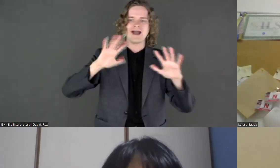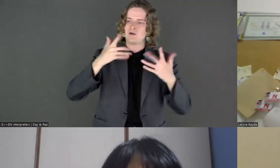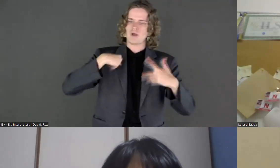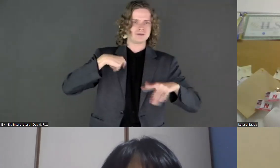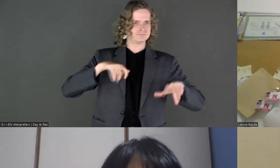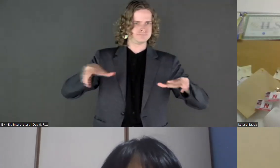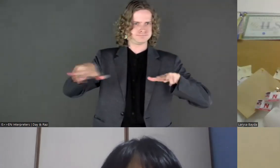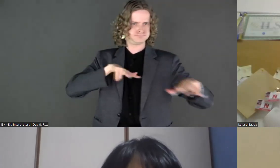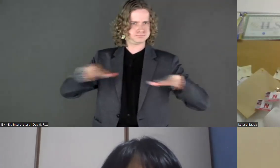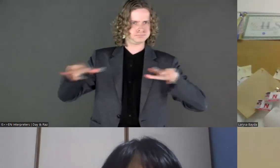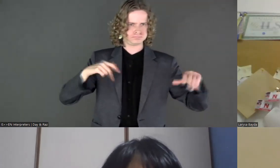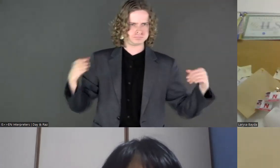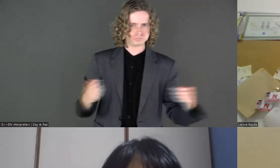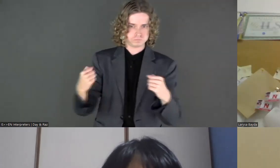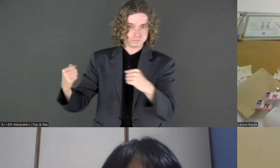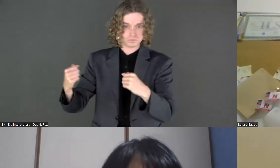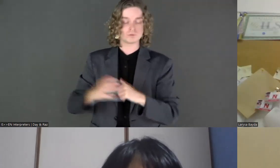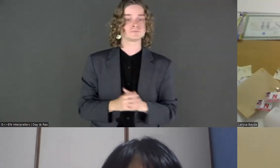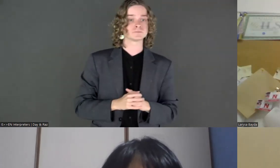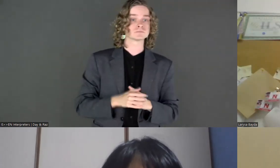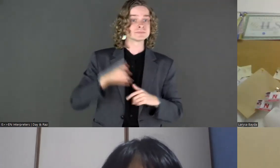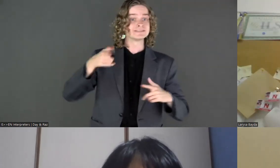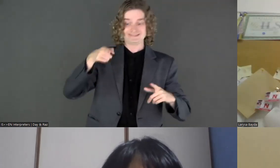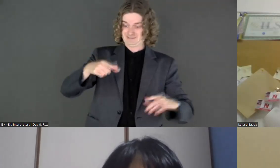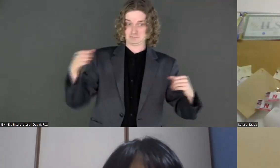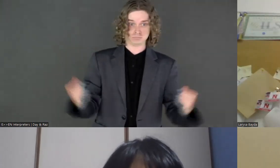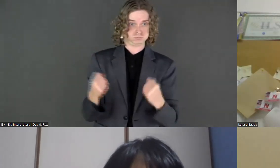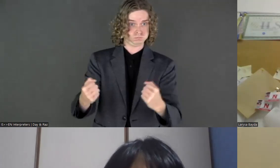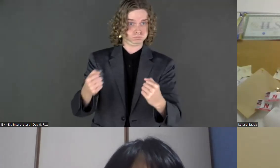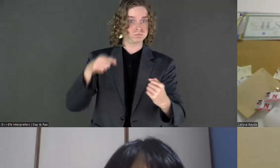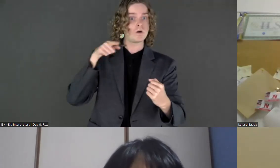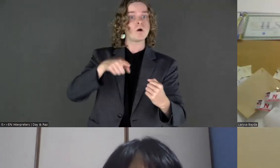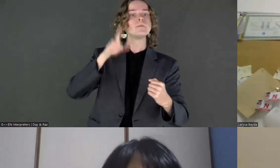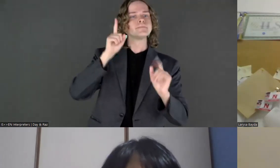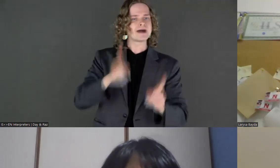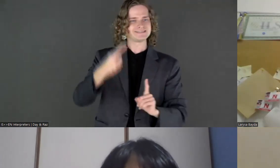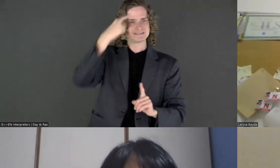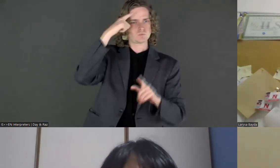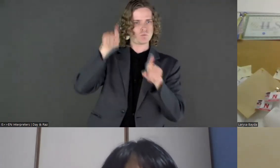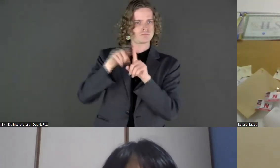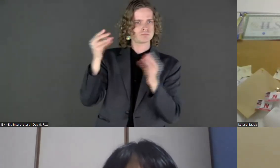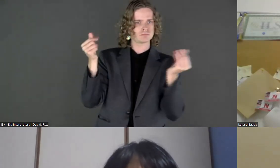because we do hope that this war will end one day, and we won't need so much humanitarian assistance